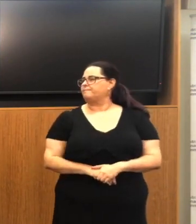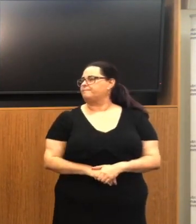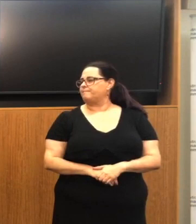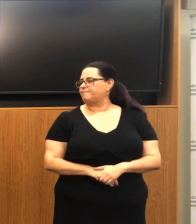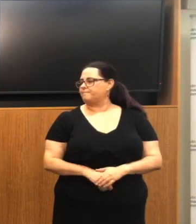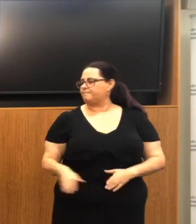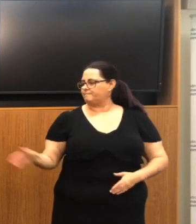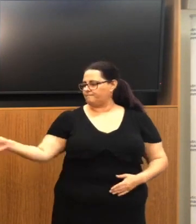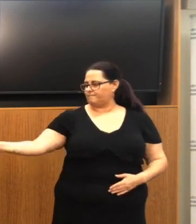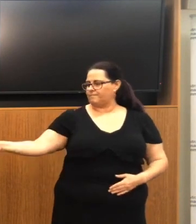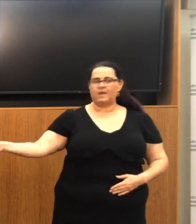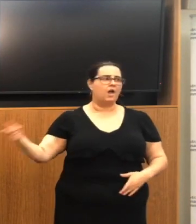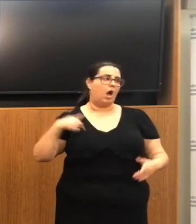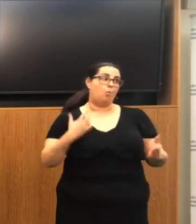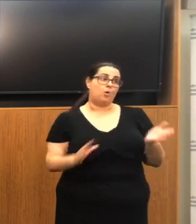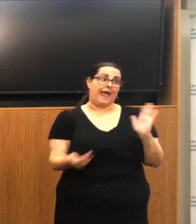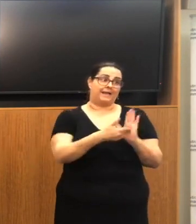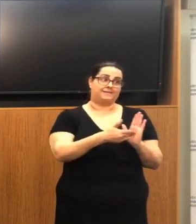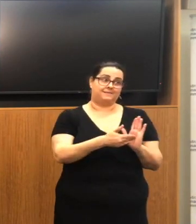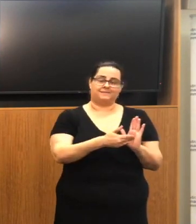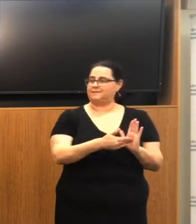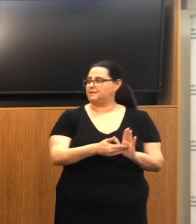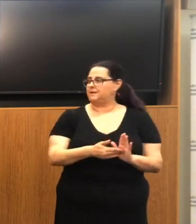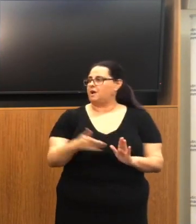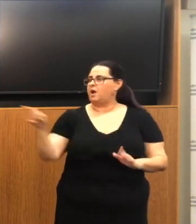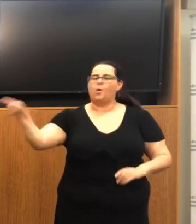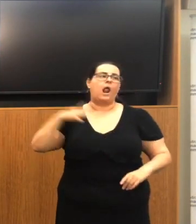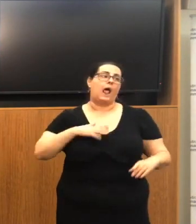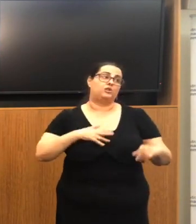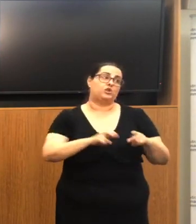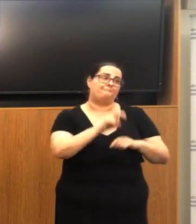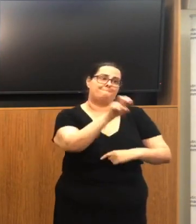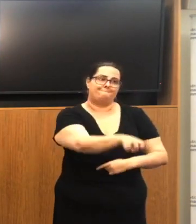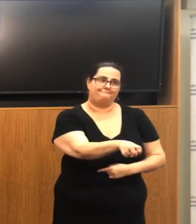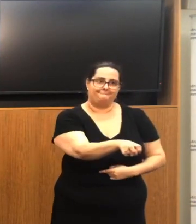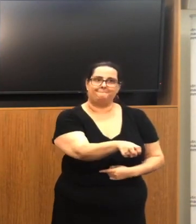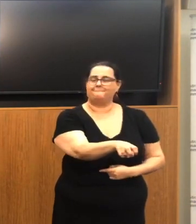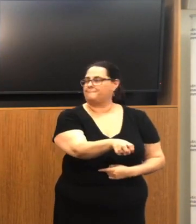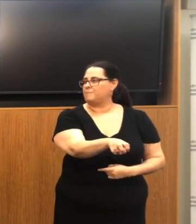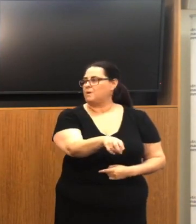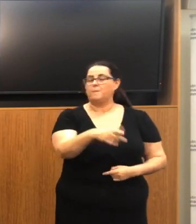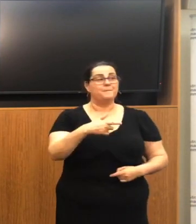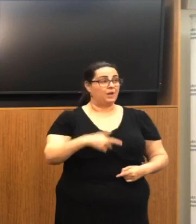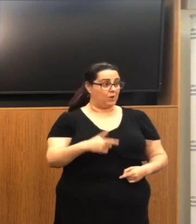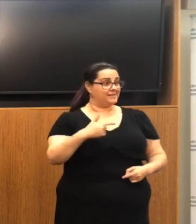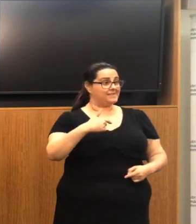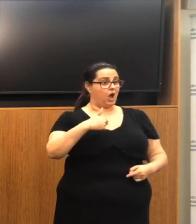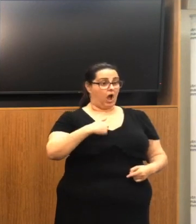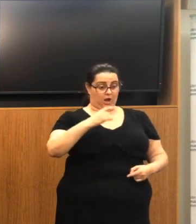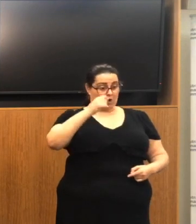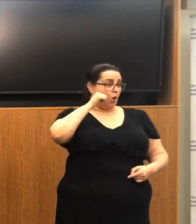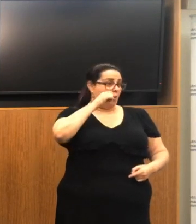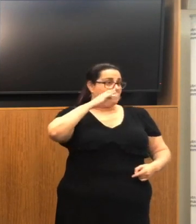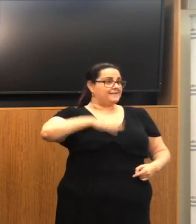I have an addendum to that, if I may? Yeah, and I'll just jump in there because I can say from personal experience that Commissioners tend